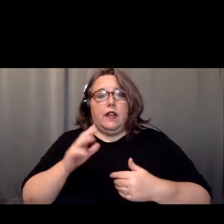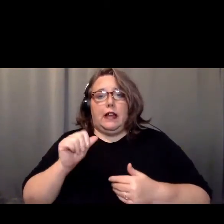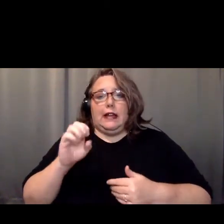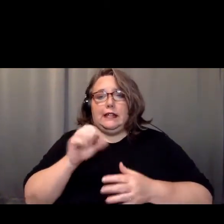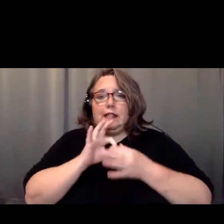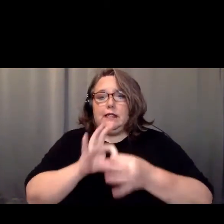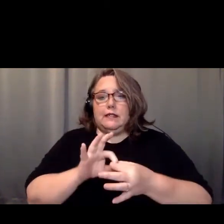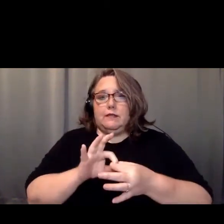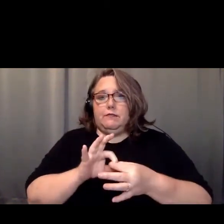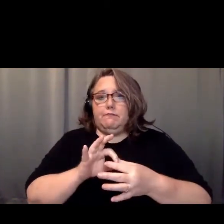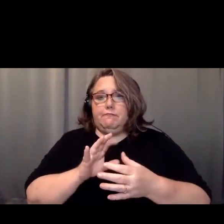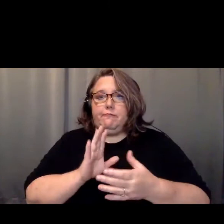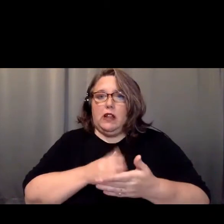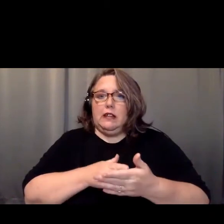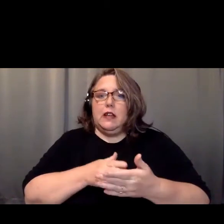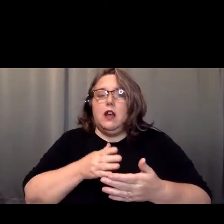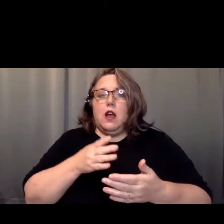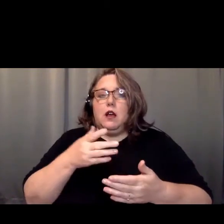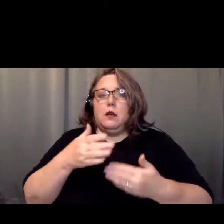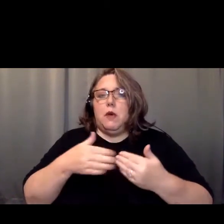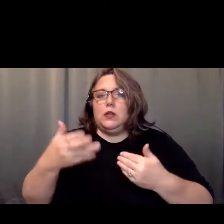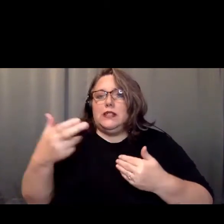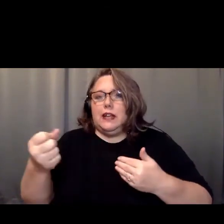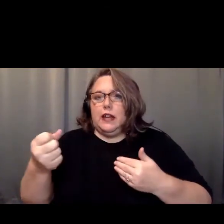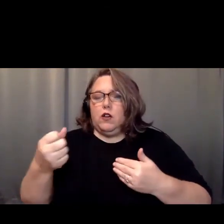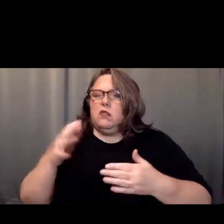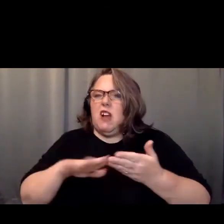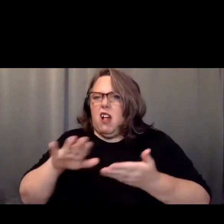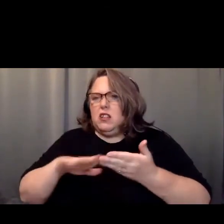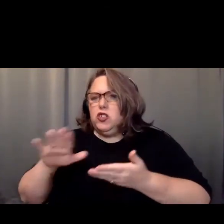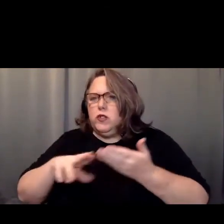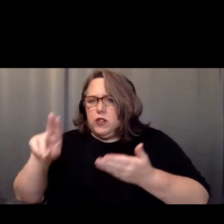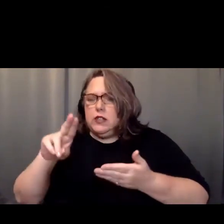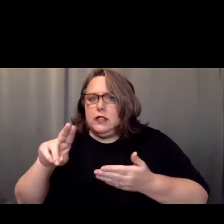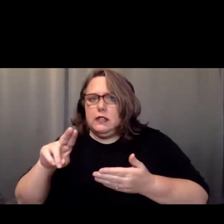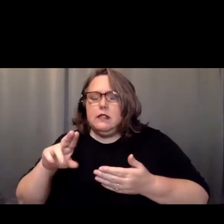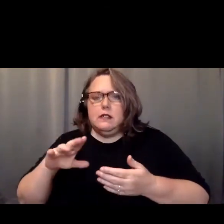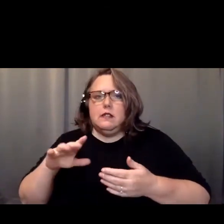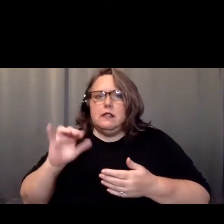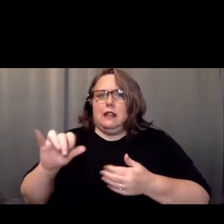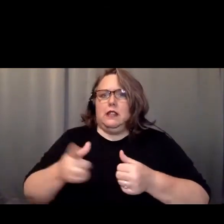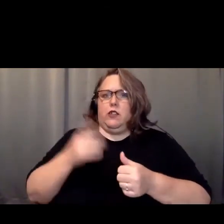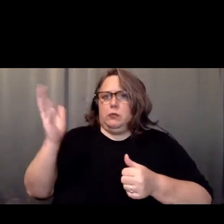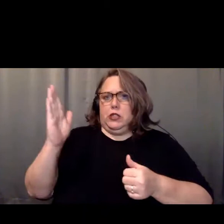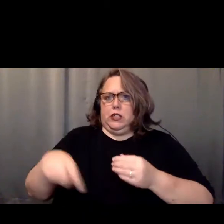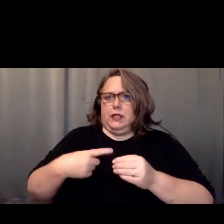or that are against post-secondary institutions. So, that's what the first presentation is on,